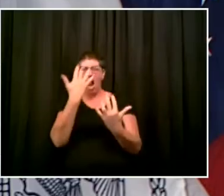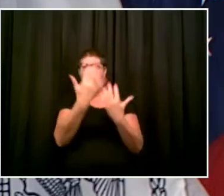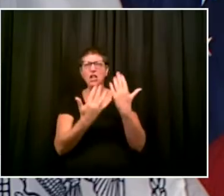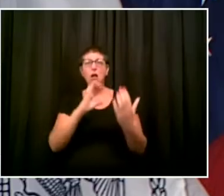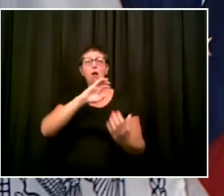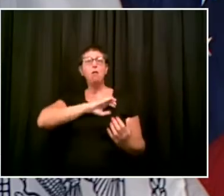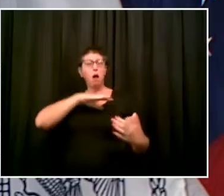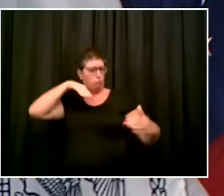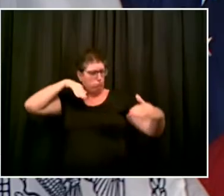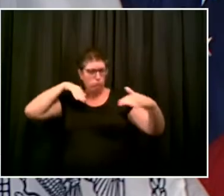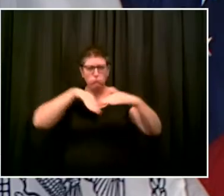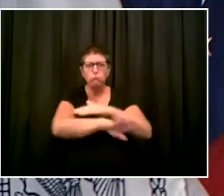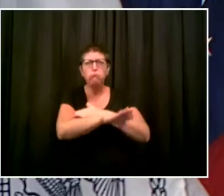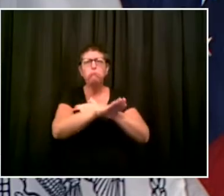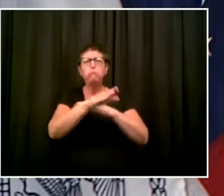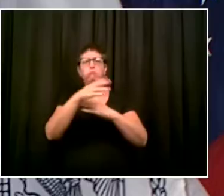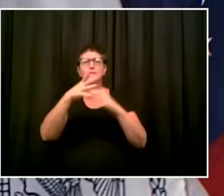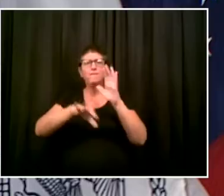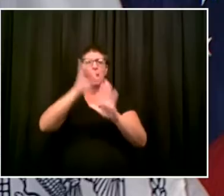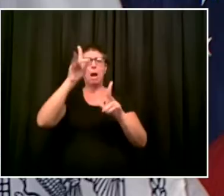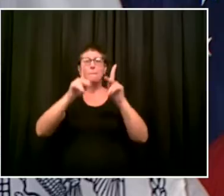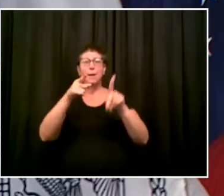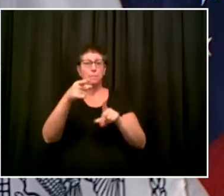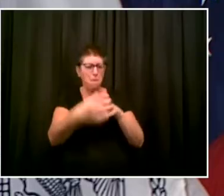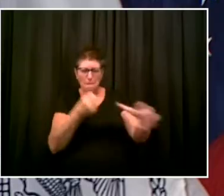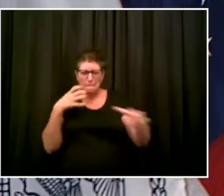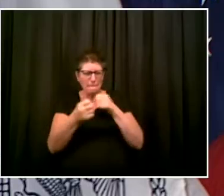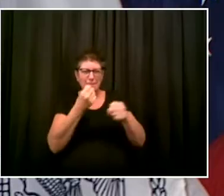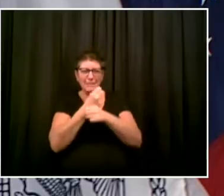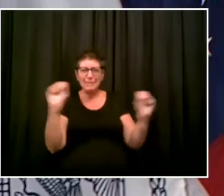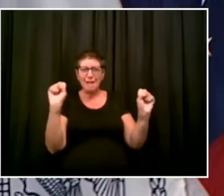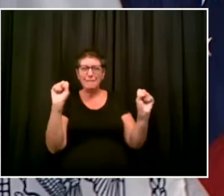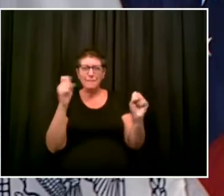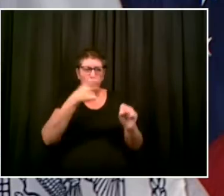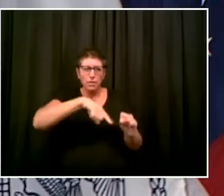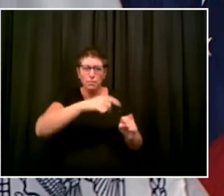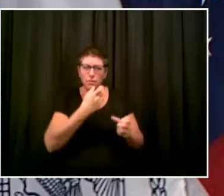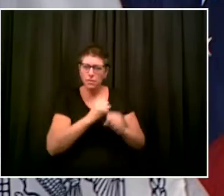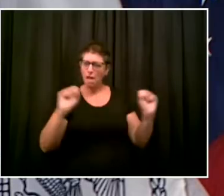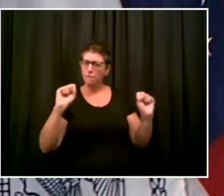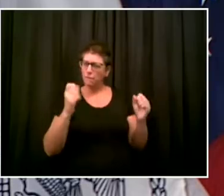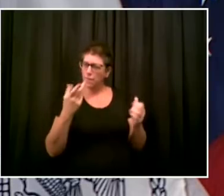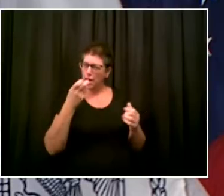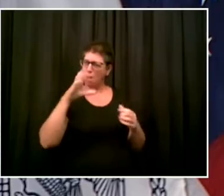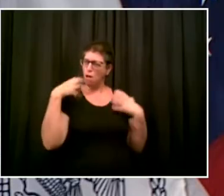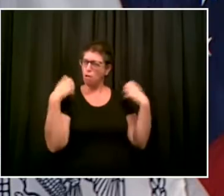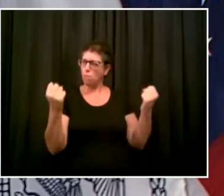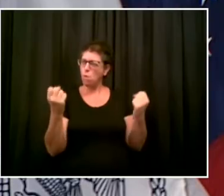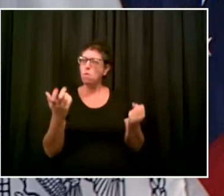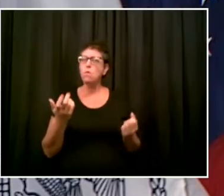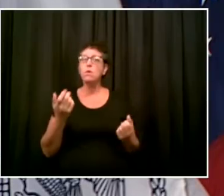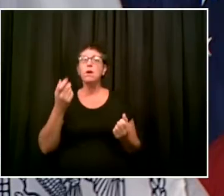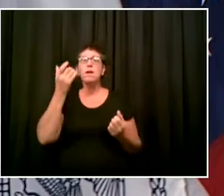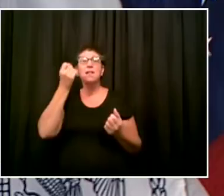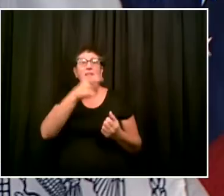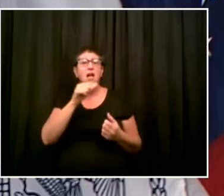GEAR. THEY WENT INTO A BURNING BUILDING SATO VE LIVE S, AND THEY DID. THIS HAPPENS EVERY HOUR OF EVERY DAY IN NEW